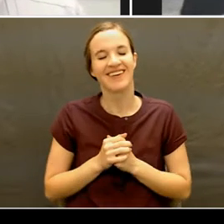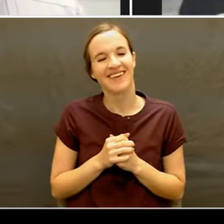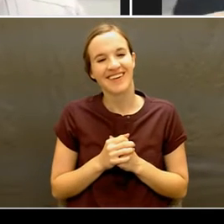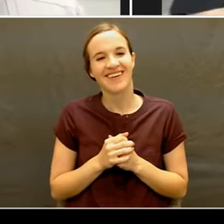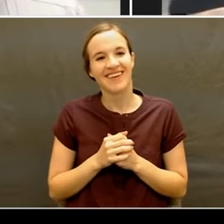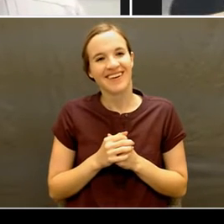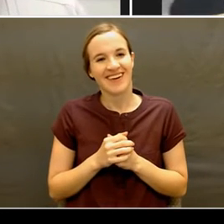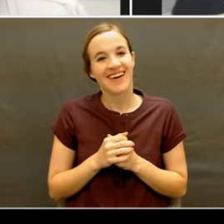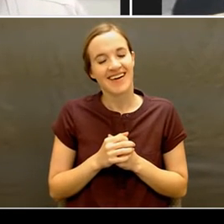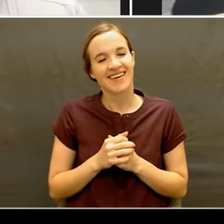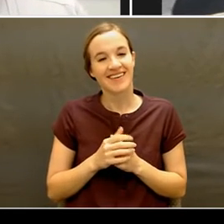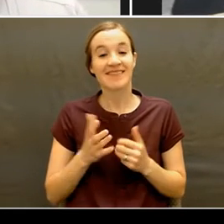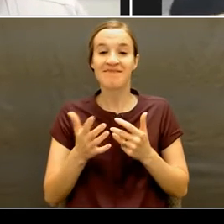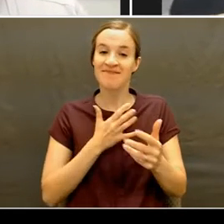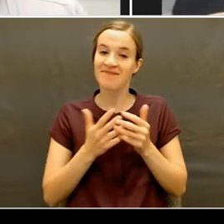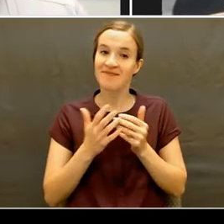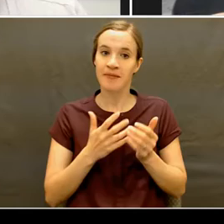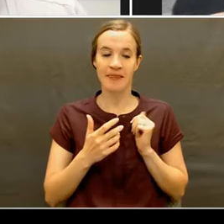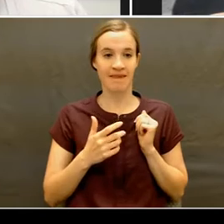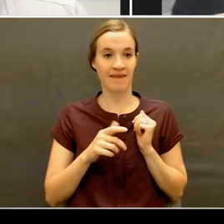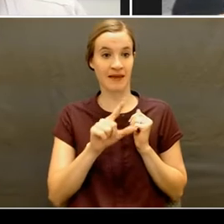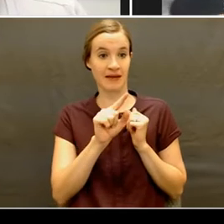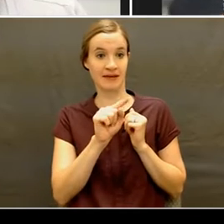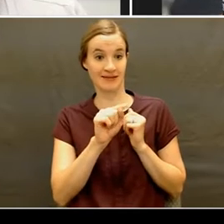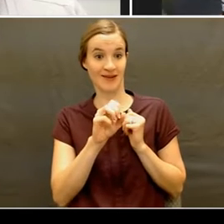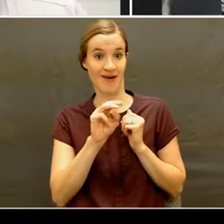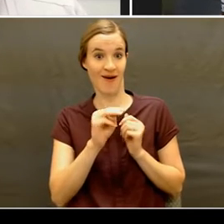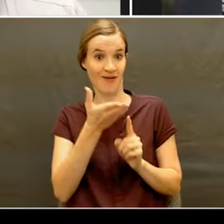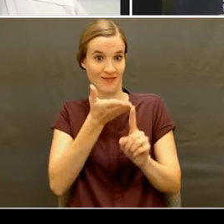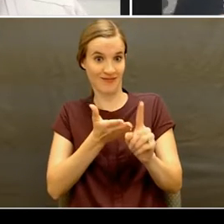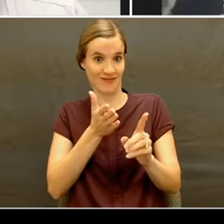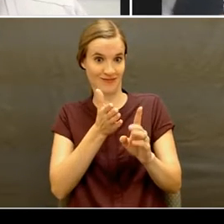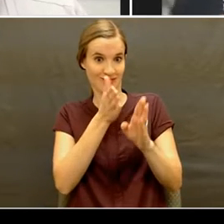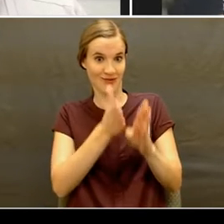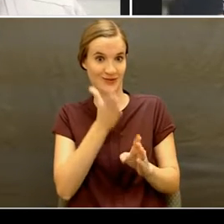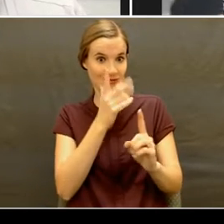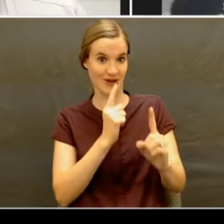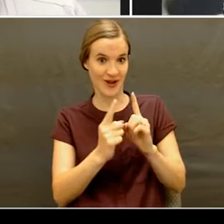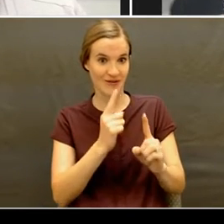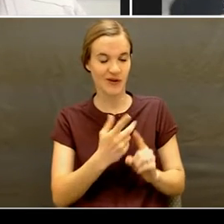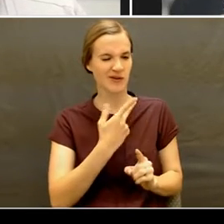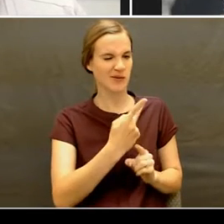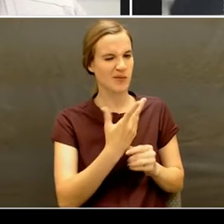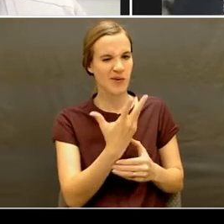necessarily. [Tom chuckles] But we are both tickled to have been in uh, the movement for a